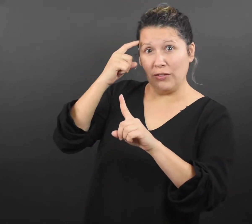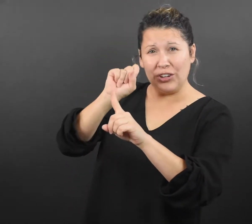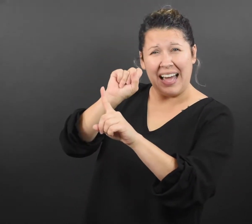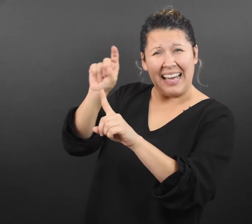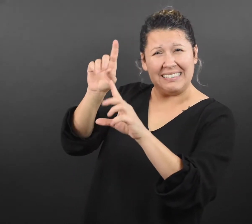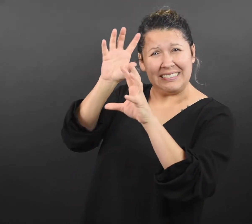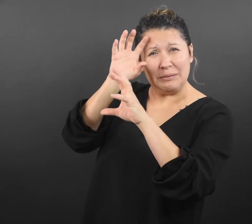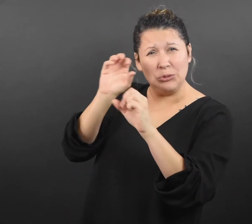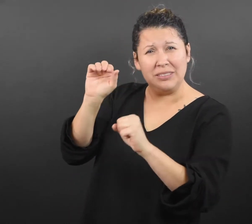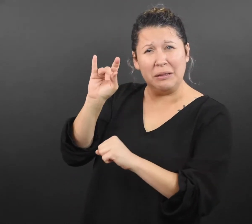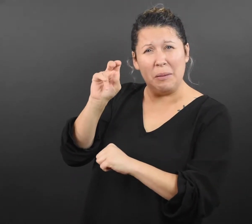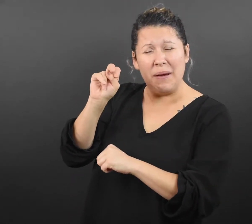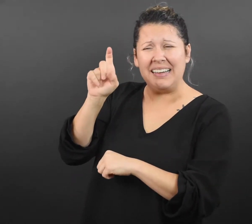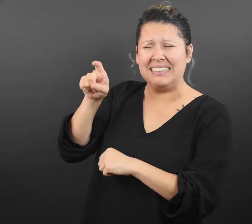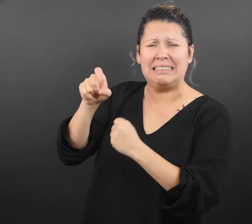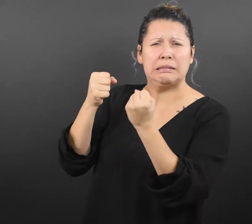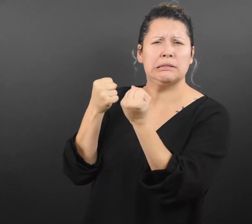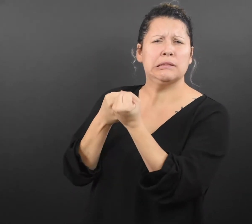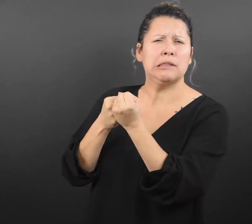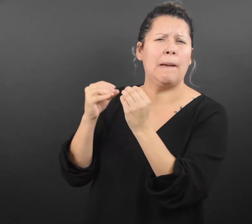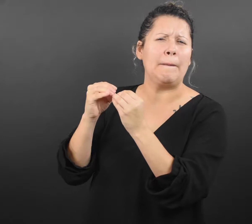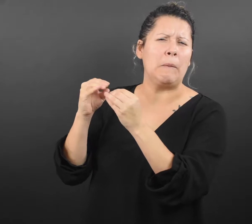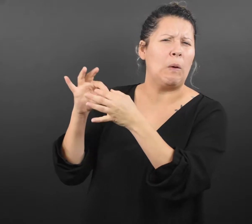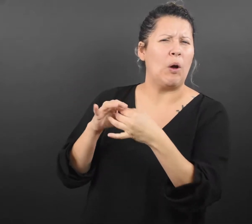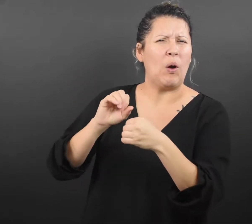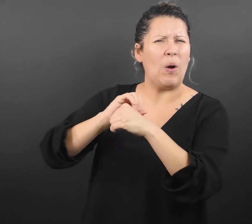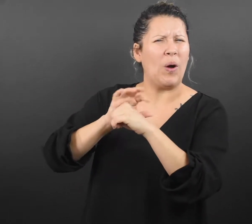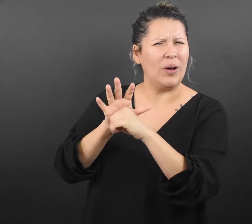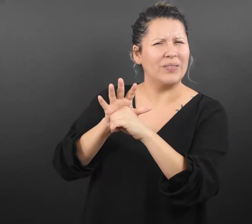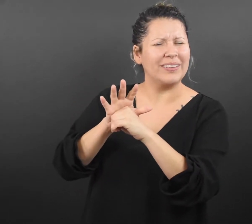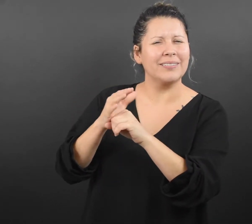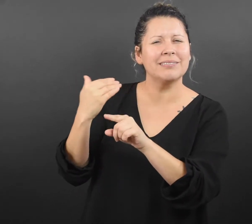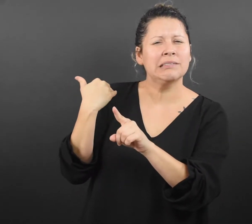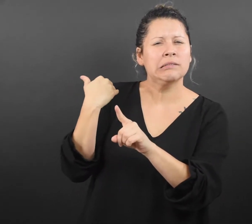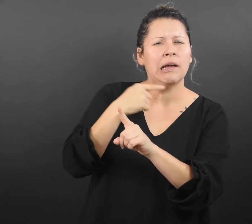for more COVID-19 assistance during his visit to Minnesota earlier this week.